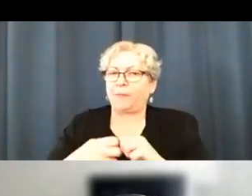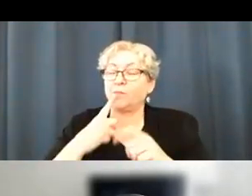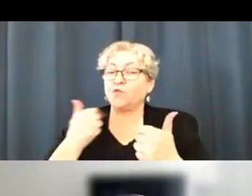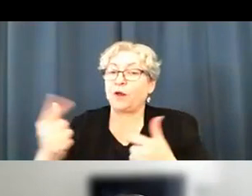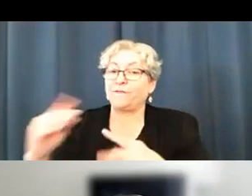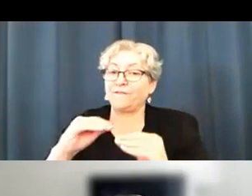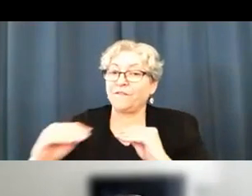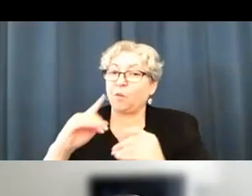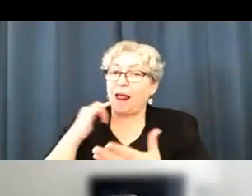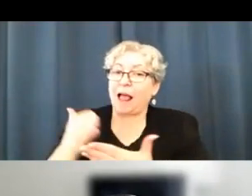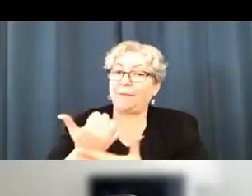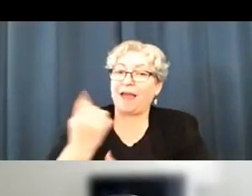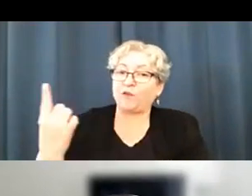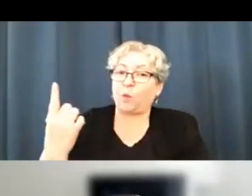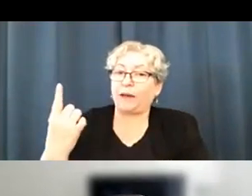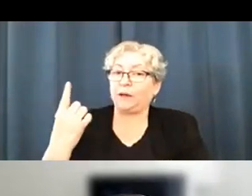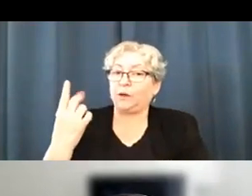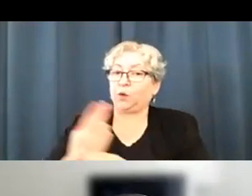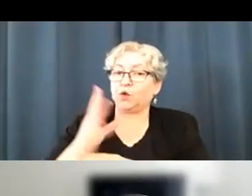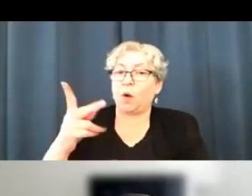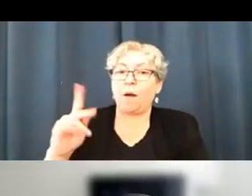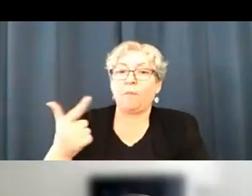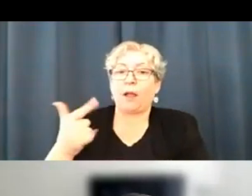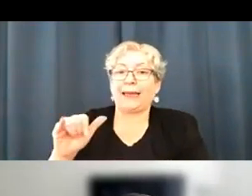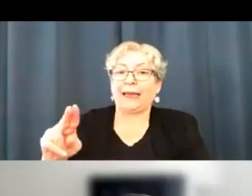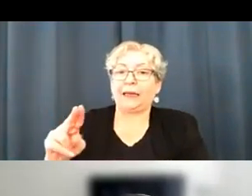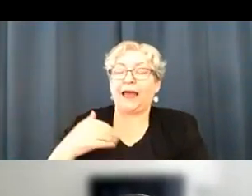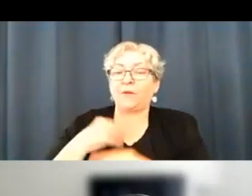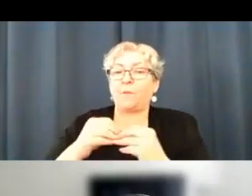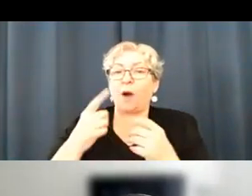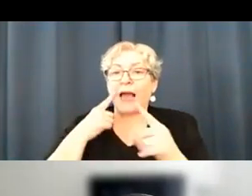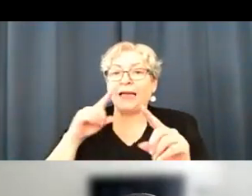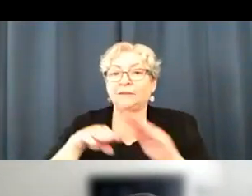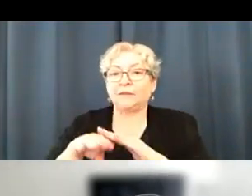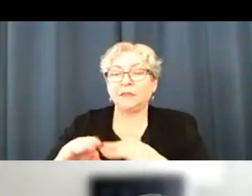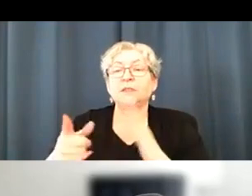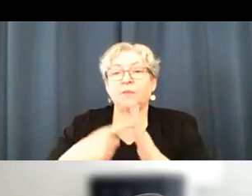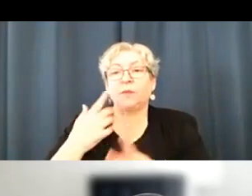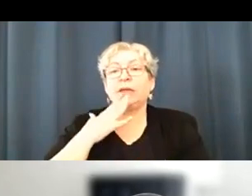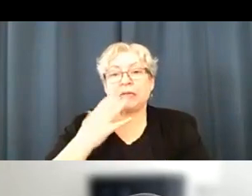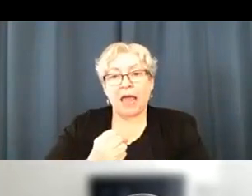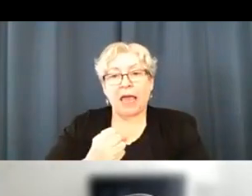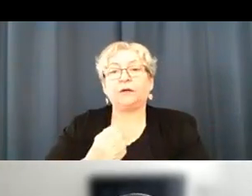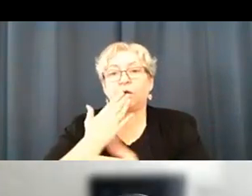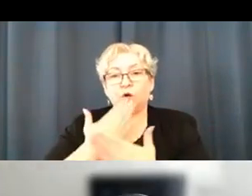It would help everybody that's using your plugin have a more accessible website. A lot of times you can get a good response from vendors in that way,